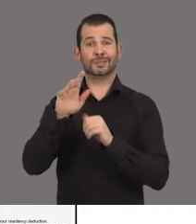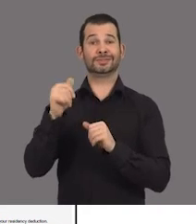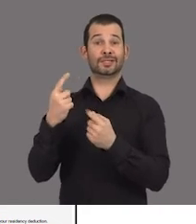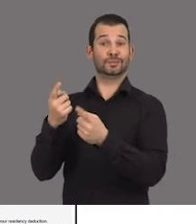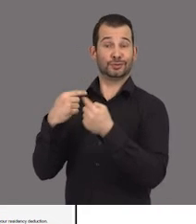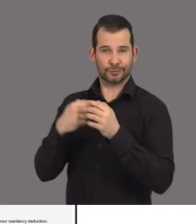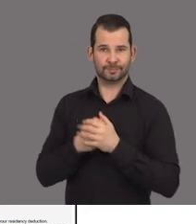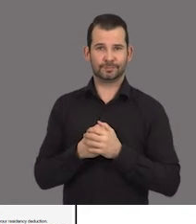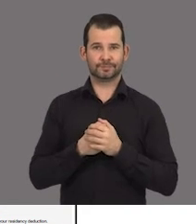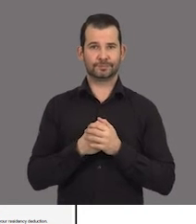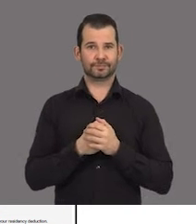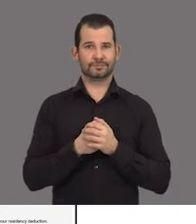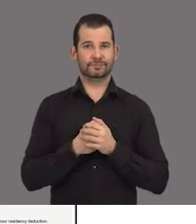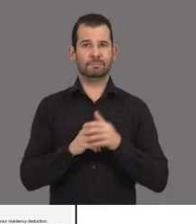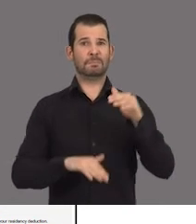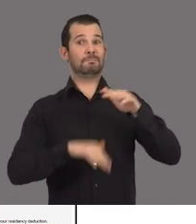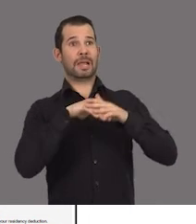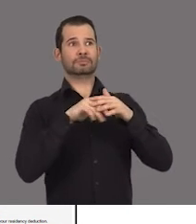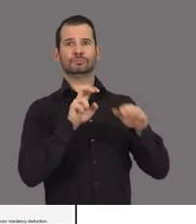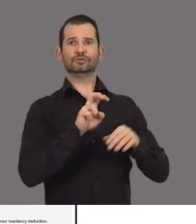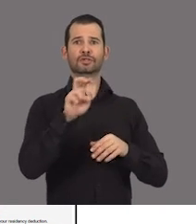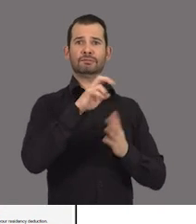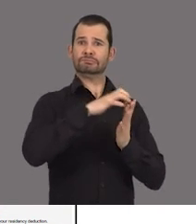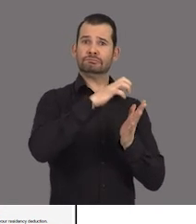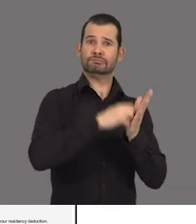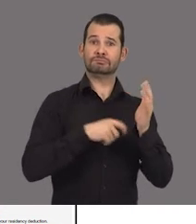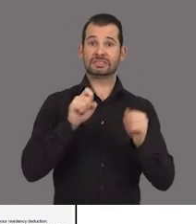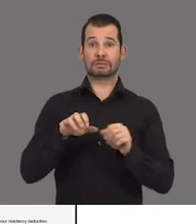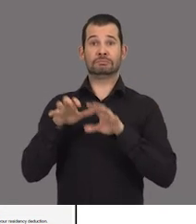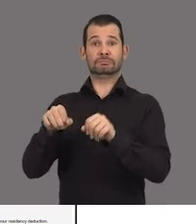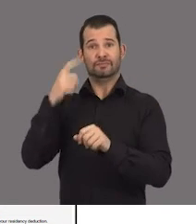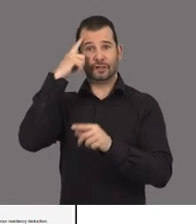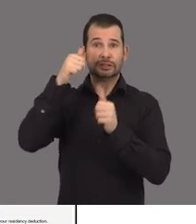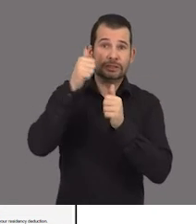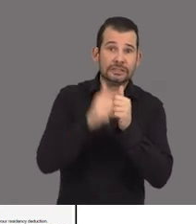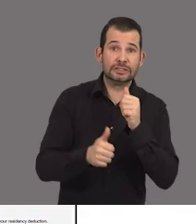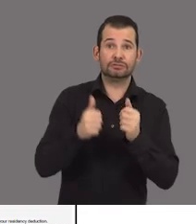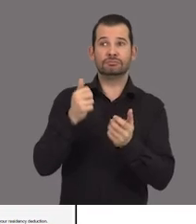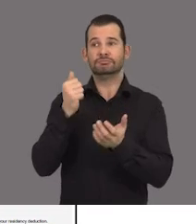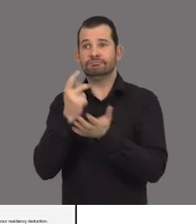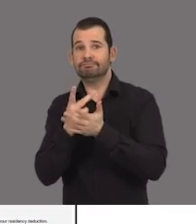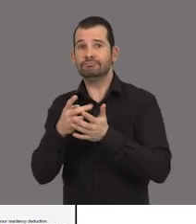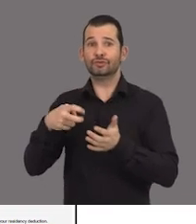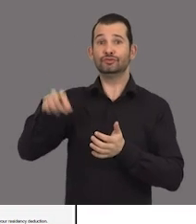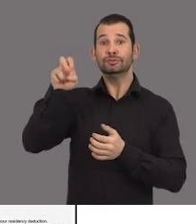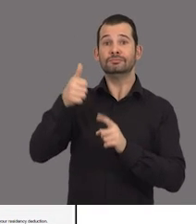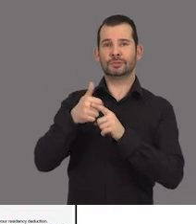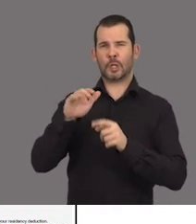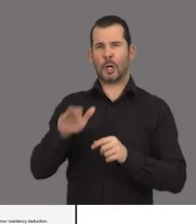The maximum travel deduction you can claim for each eligible trip is the lowest of: